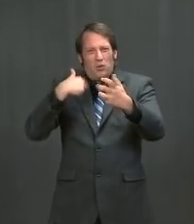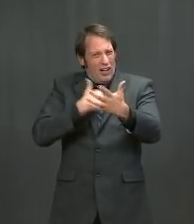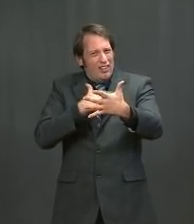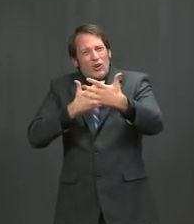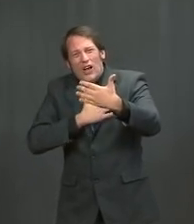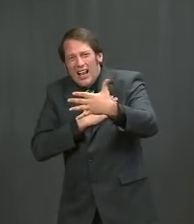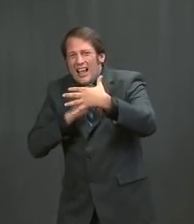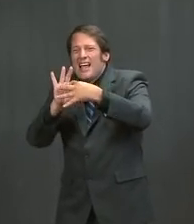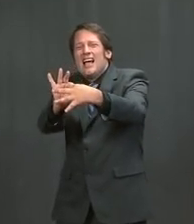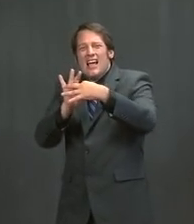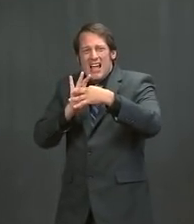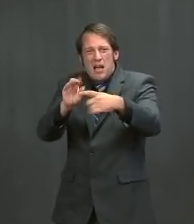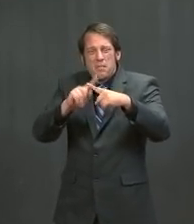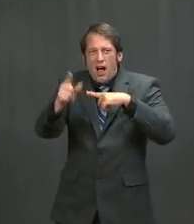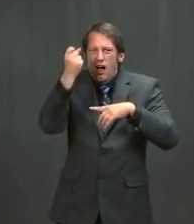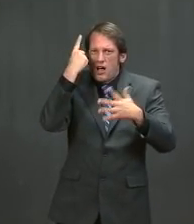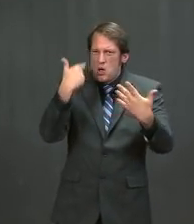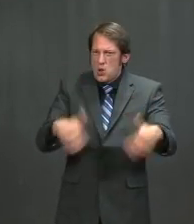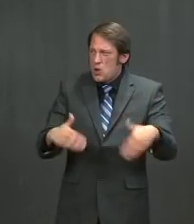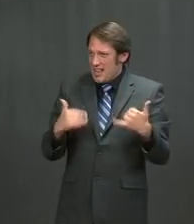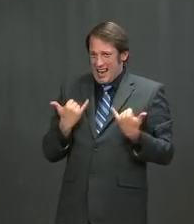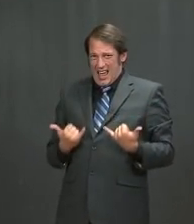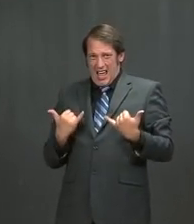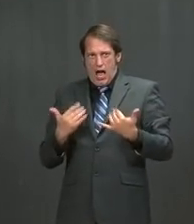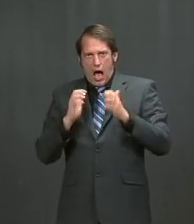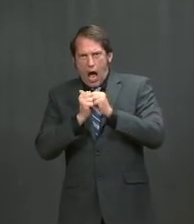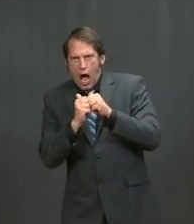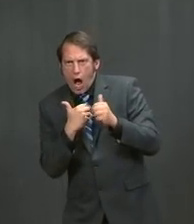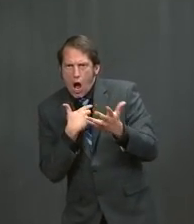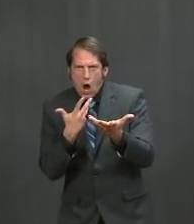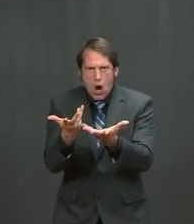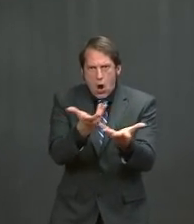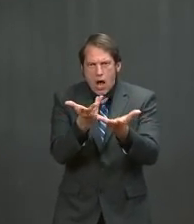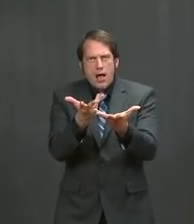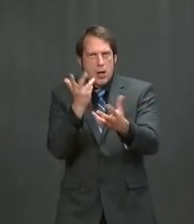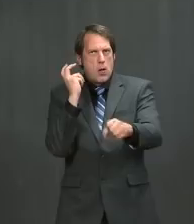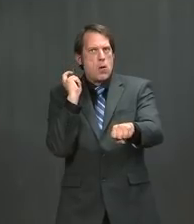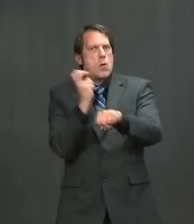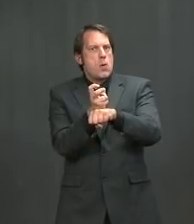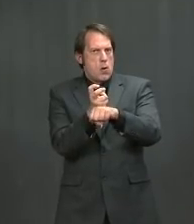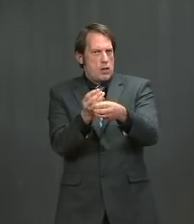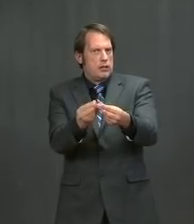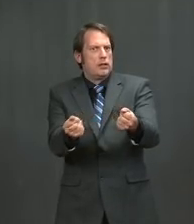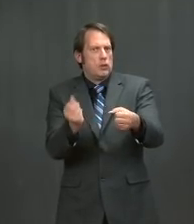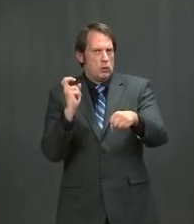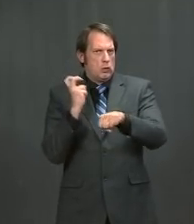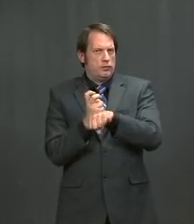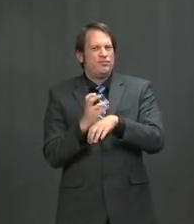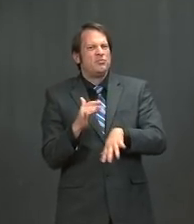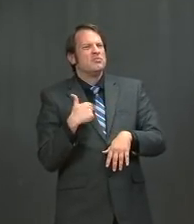Go ahead. The Press: Thanks. First, I want to ask about the budget. What's the holdup on releasing it?